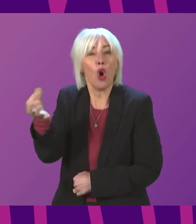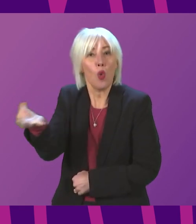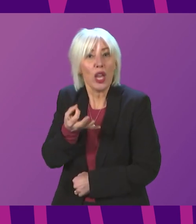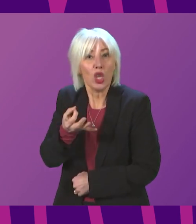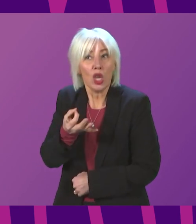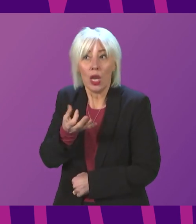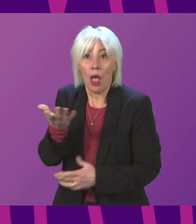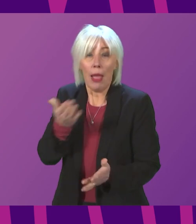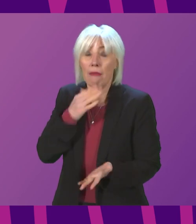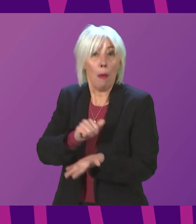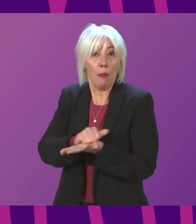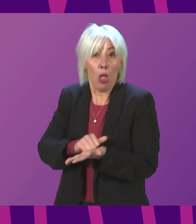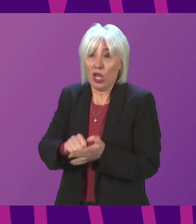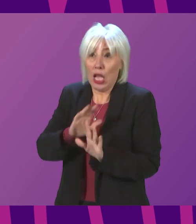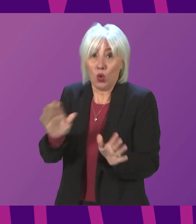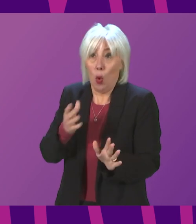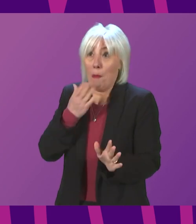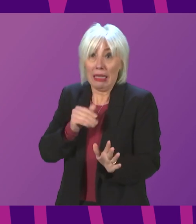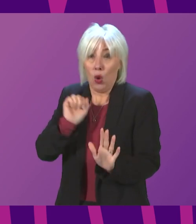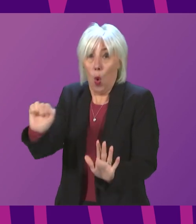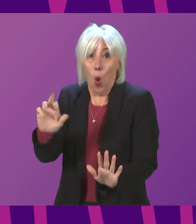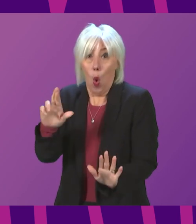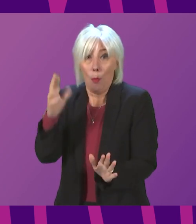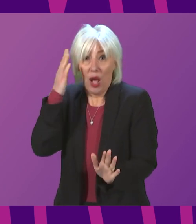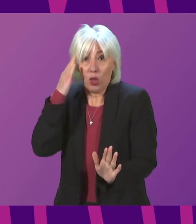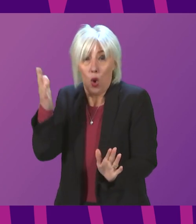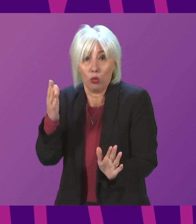in turn, accept that I did not seek to misrepresent him. To be frank, I think that we all have